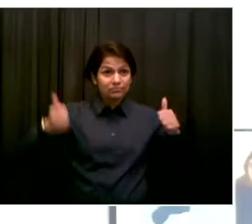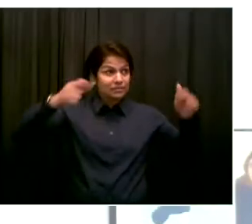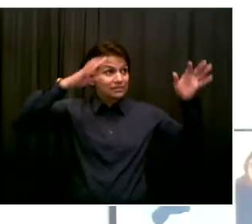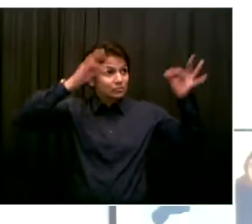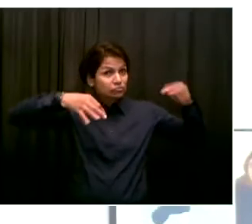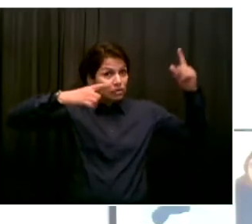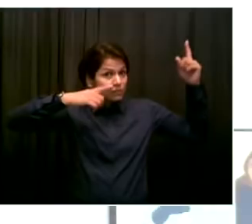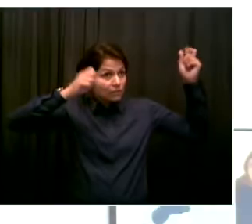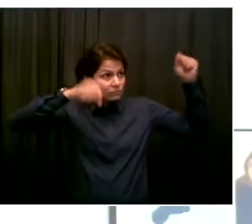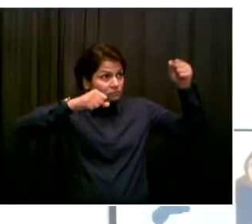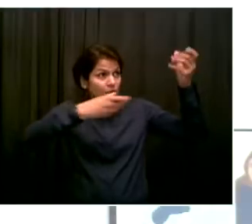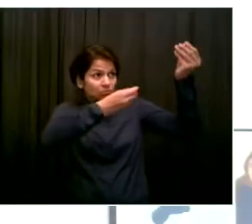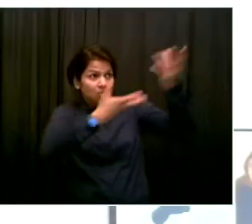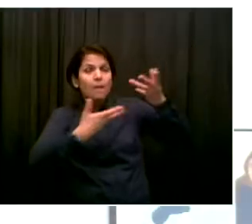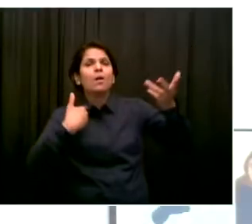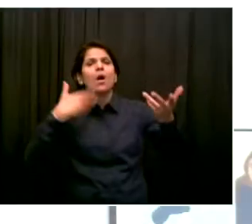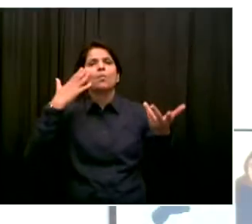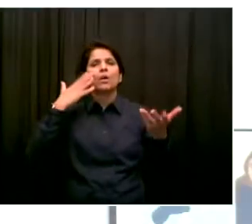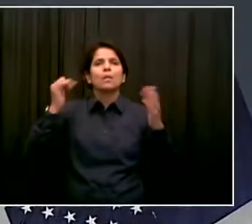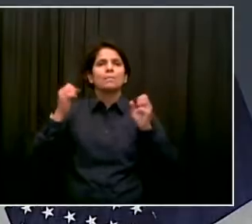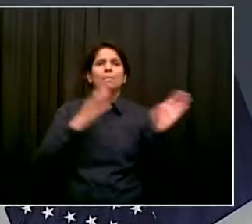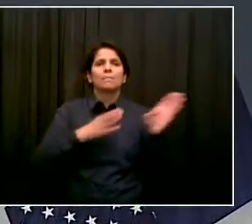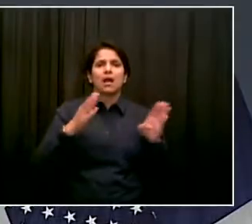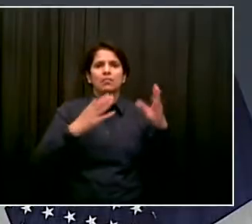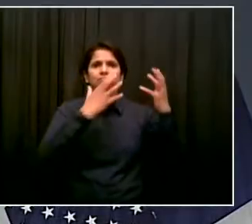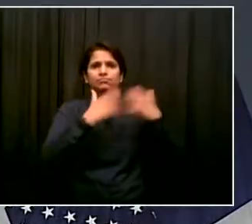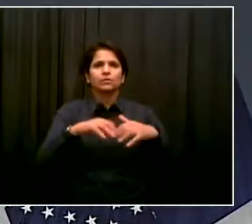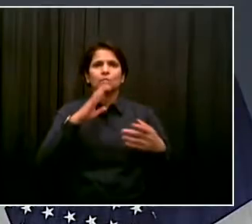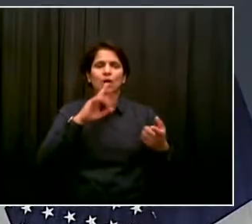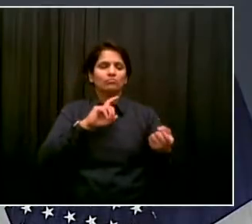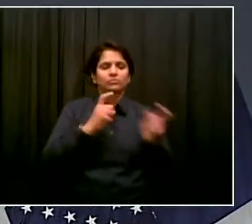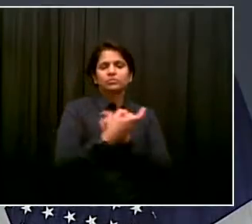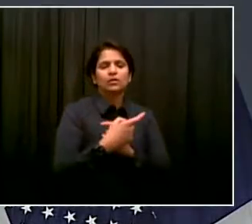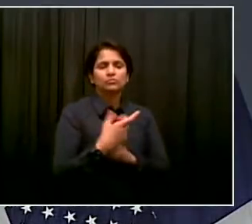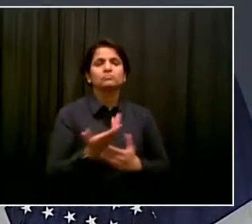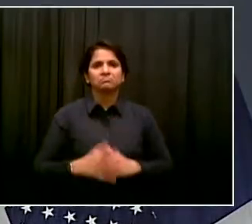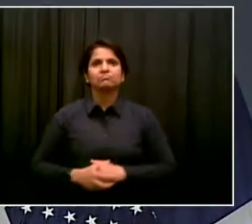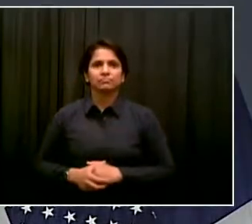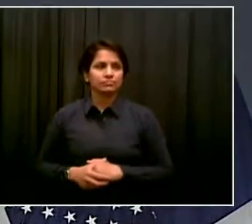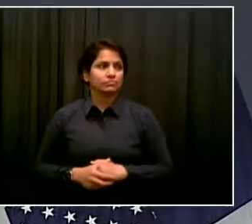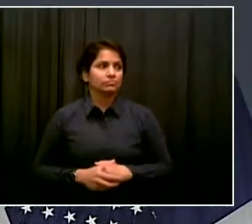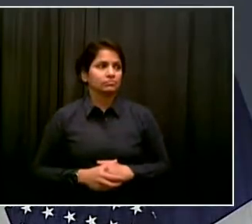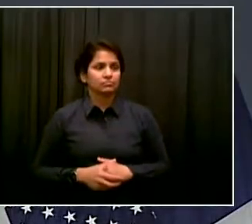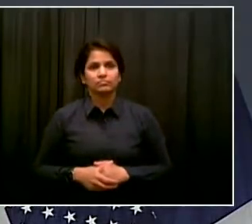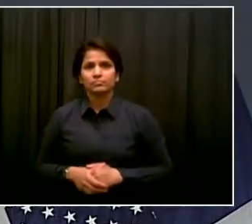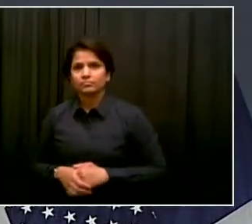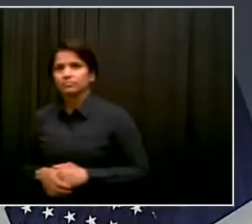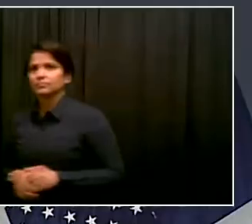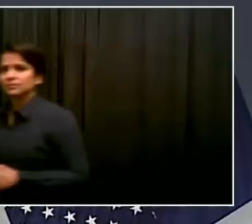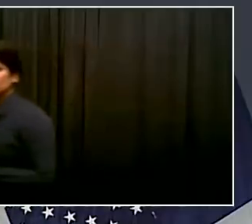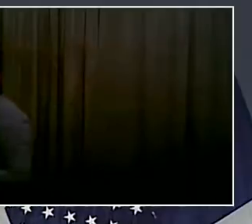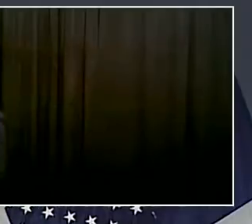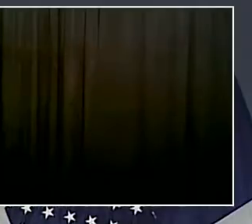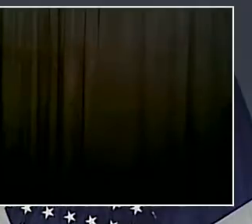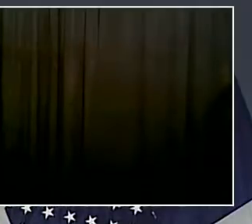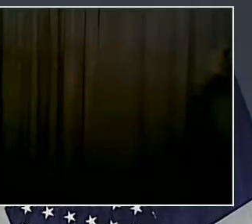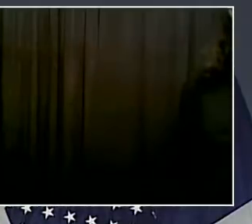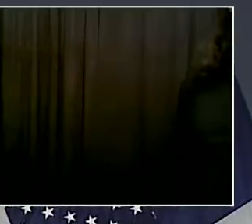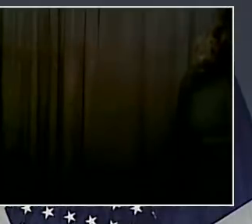SO WE WILL AWAIT THE DECISION THIS FRIDAY AND MAKE THE LONGER